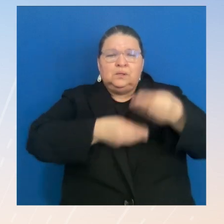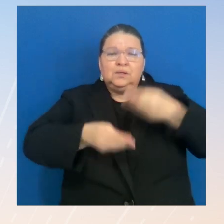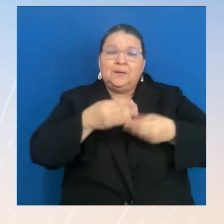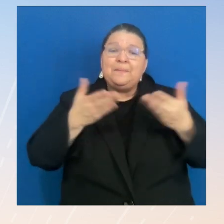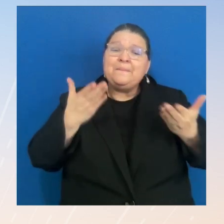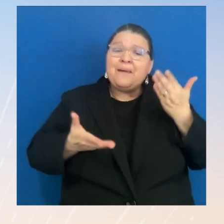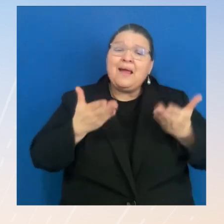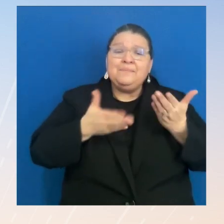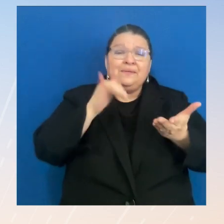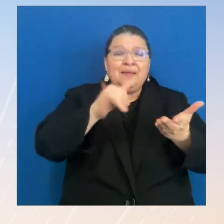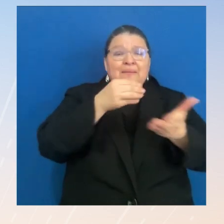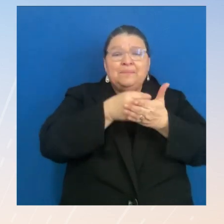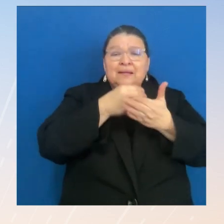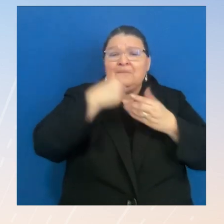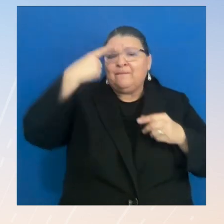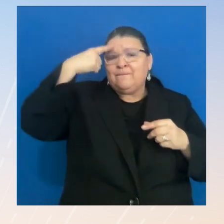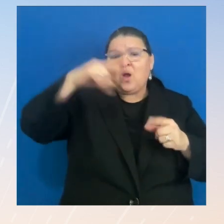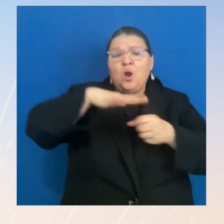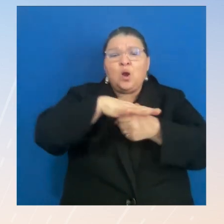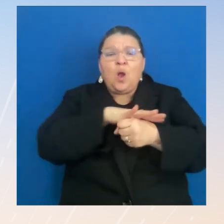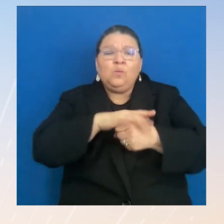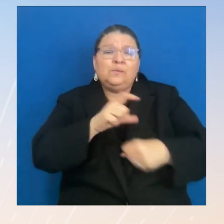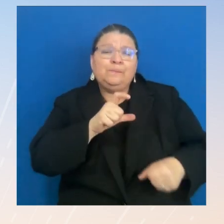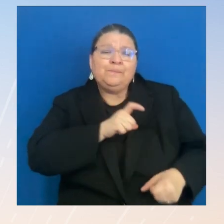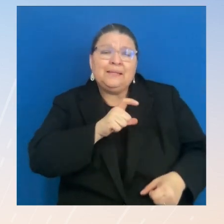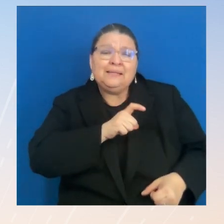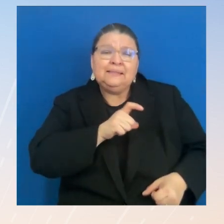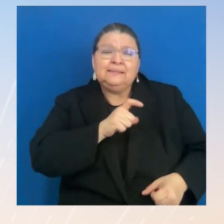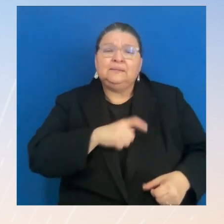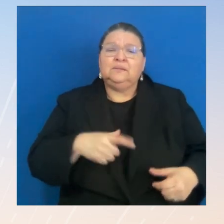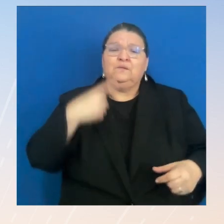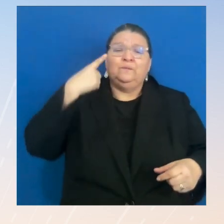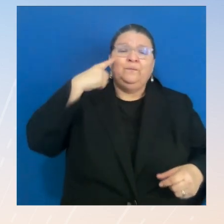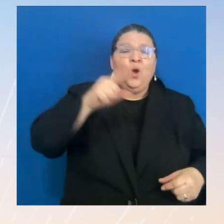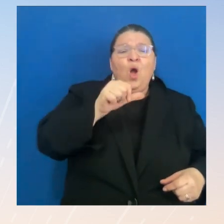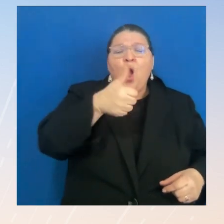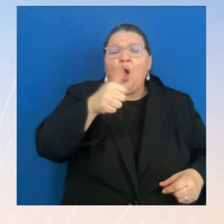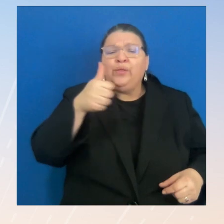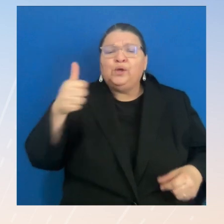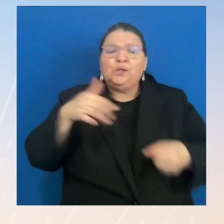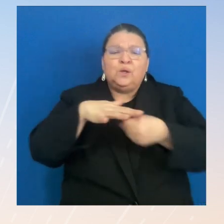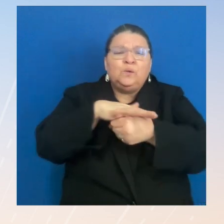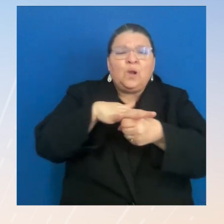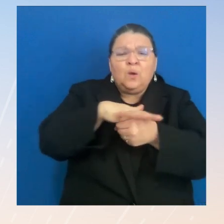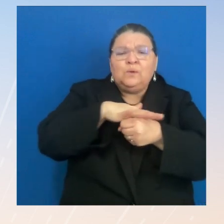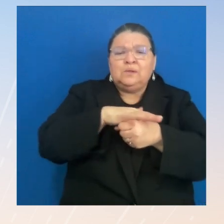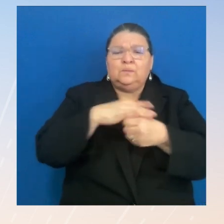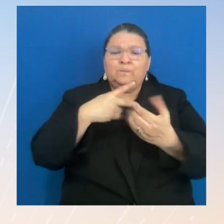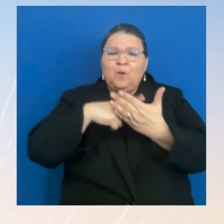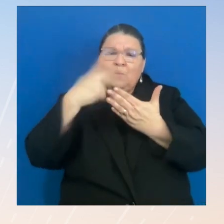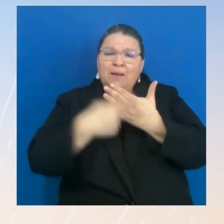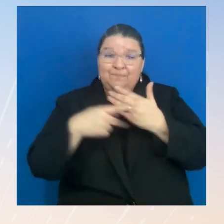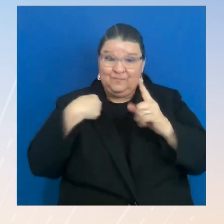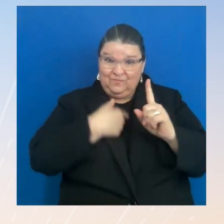That was a part of the discussion in the negotiation, but I'm not aware of any change in the appro- support for that. Go ahead. The Press: On domestic energy --